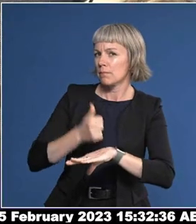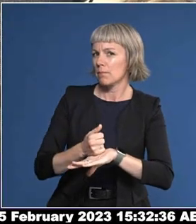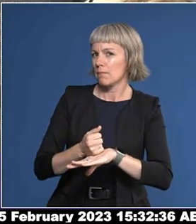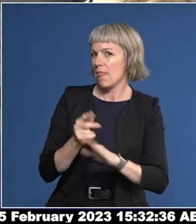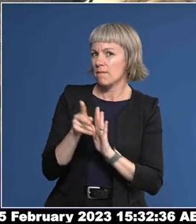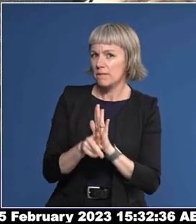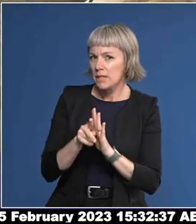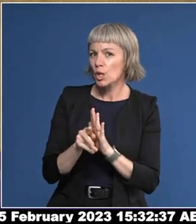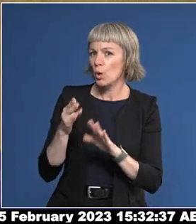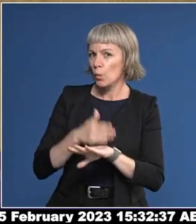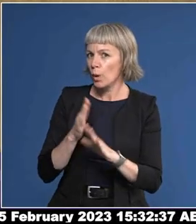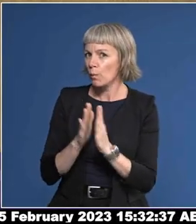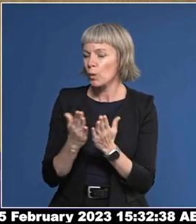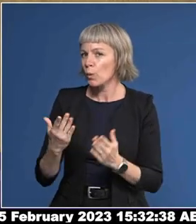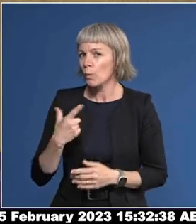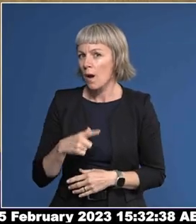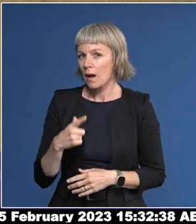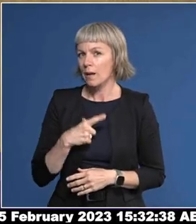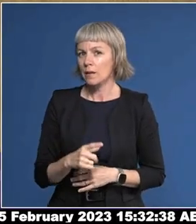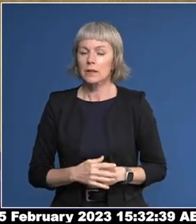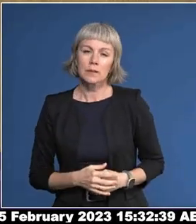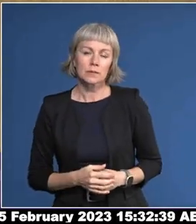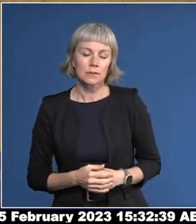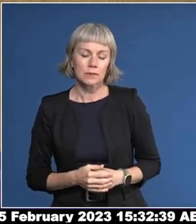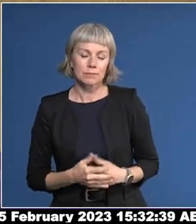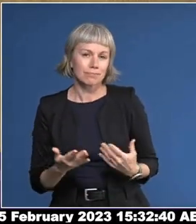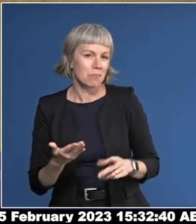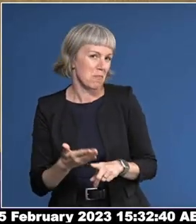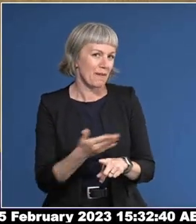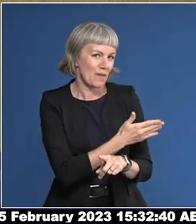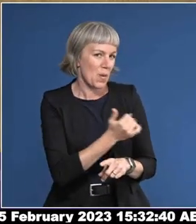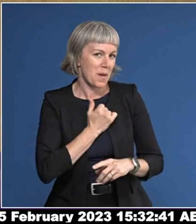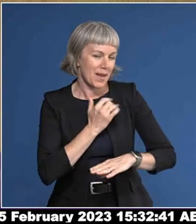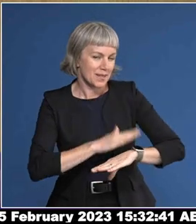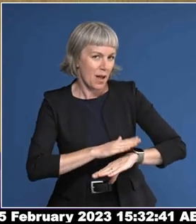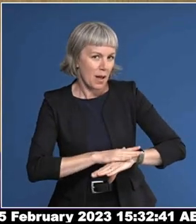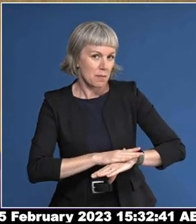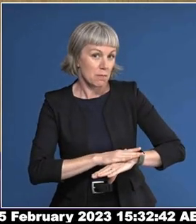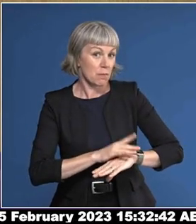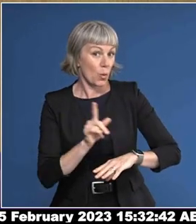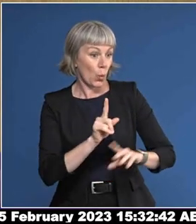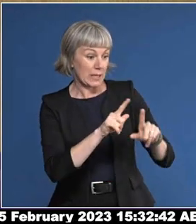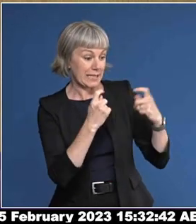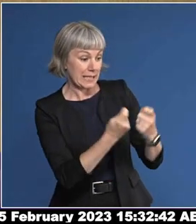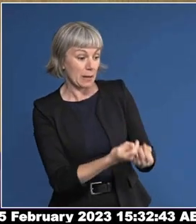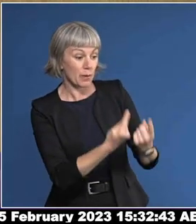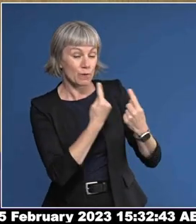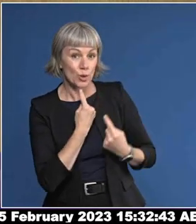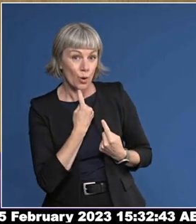I think it's before my time at NDS, but understanding from my team that it was -